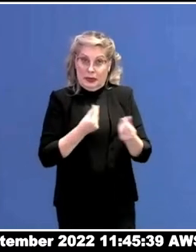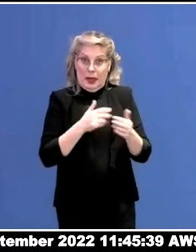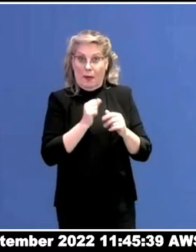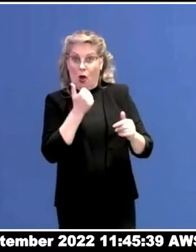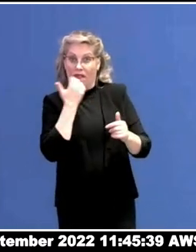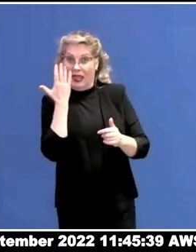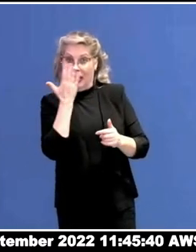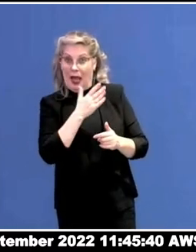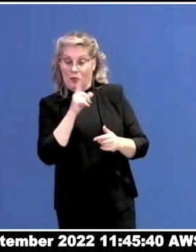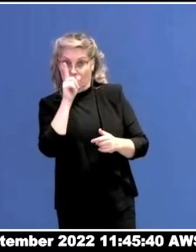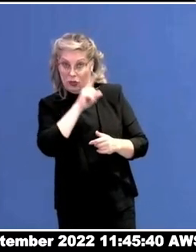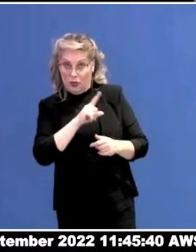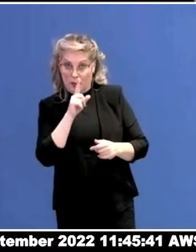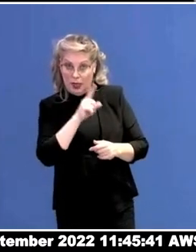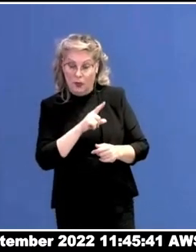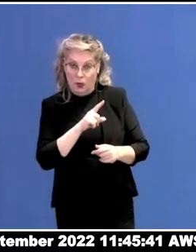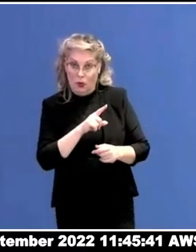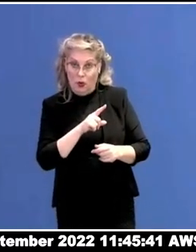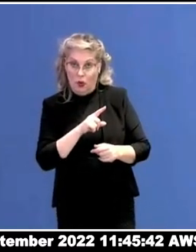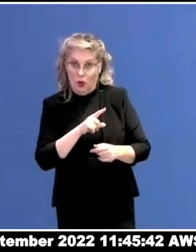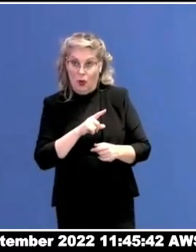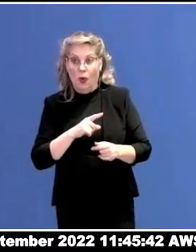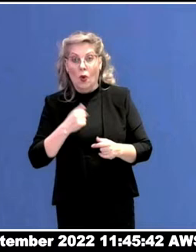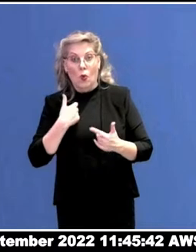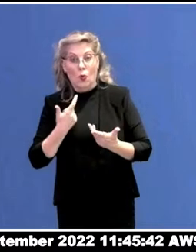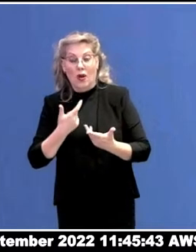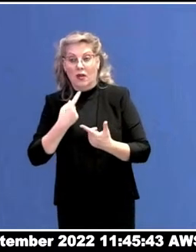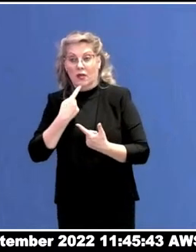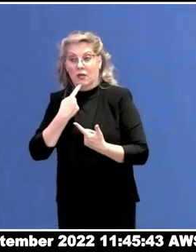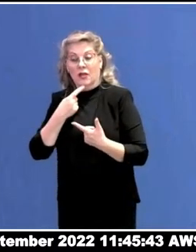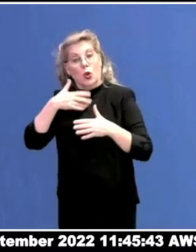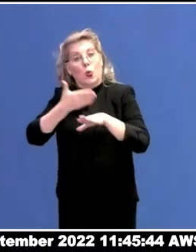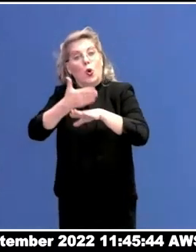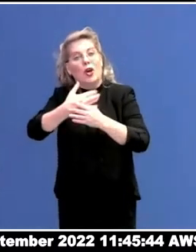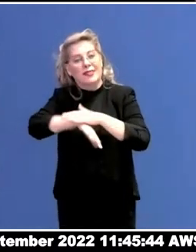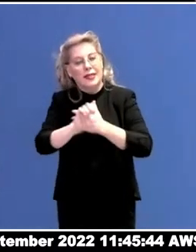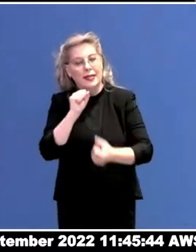go and have access to these men and bring this calm and communicate back into the -